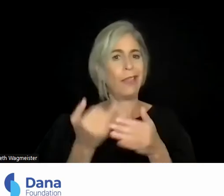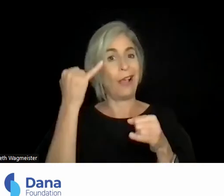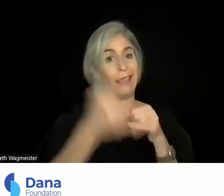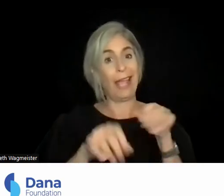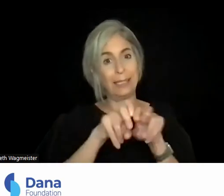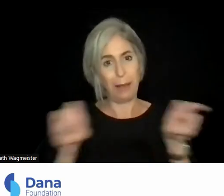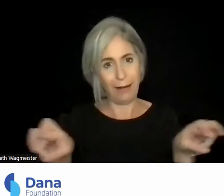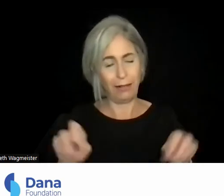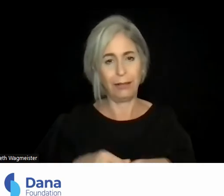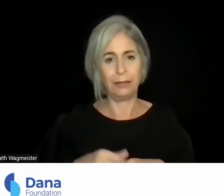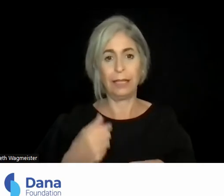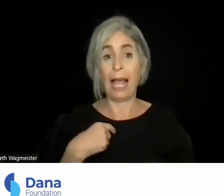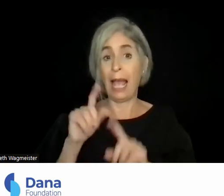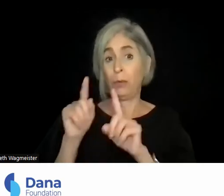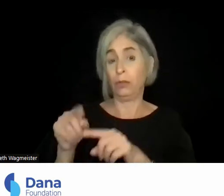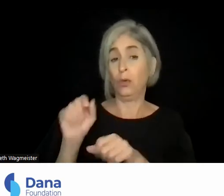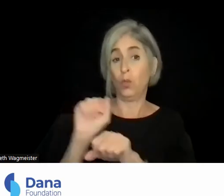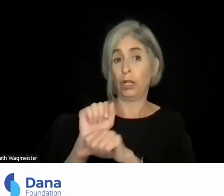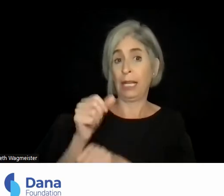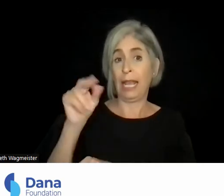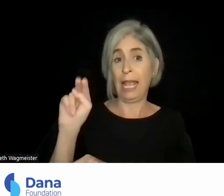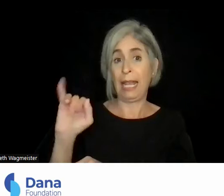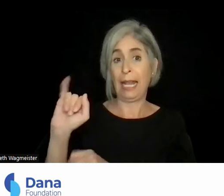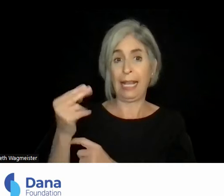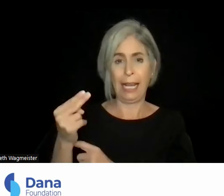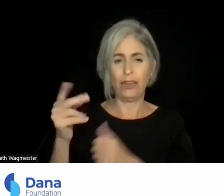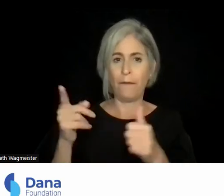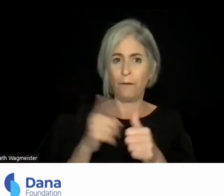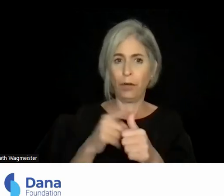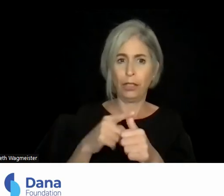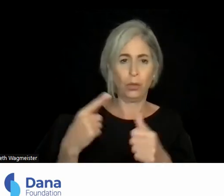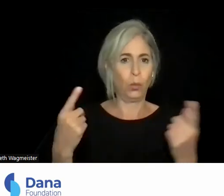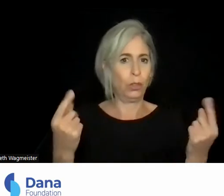ies, and people that want to